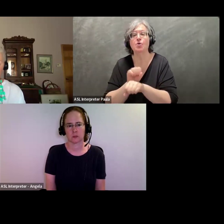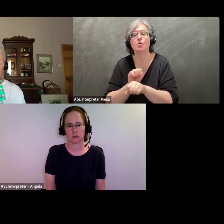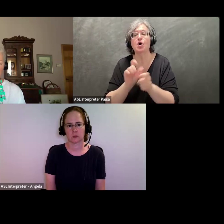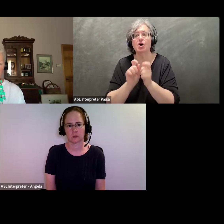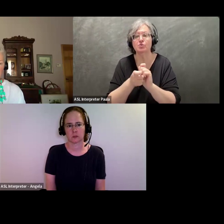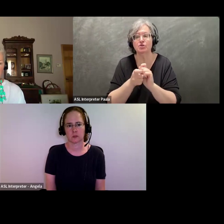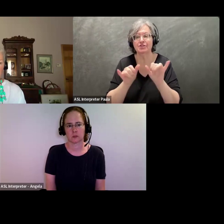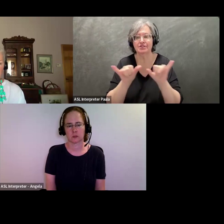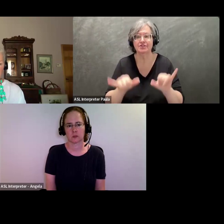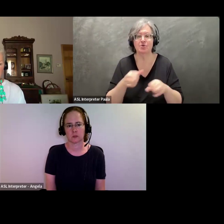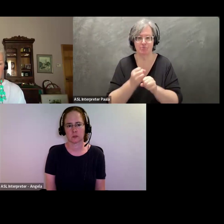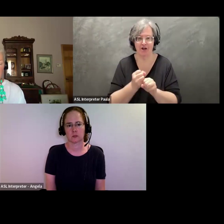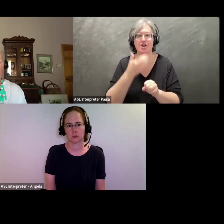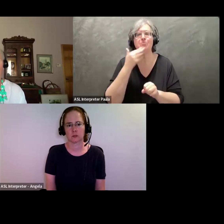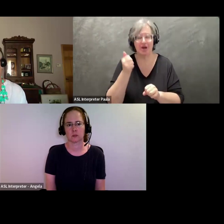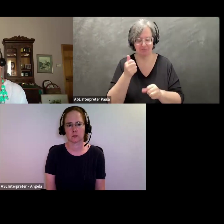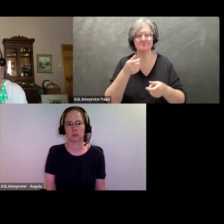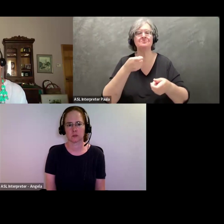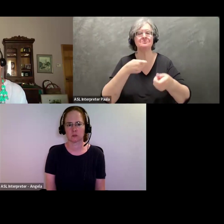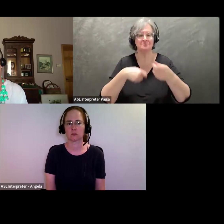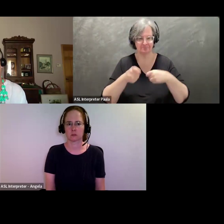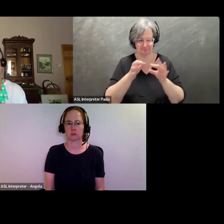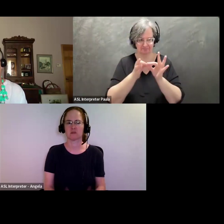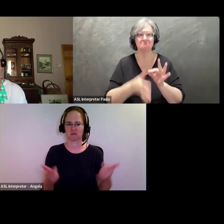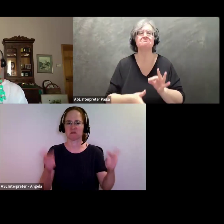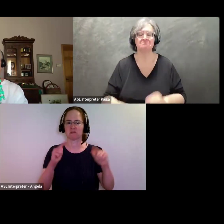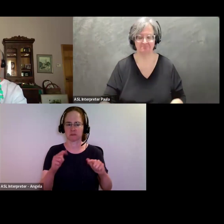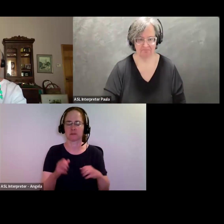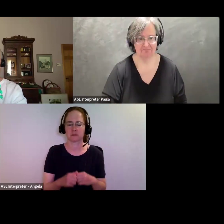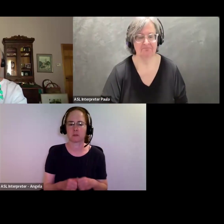systems to make them better. We also fund research and training